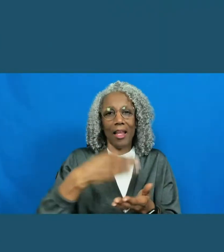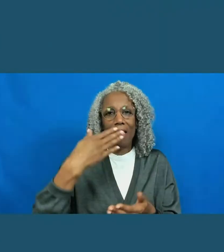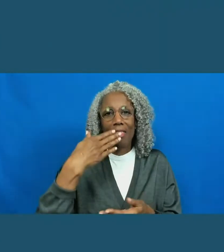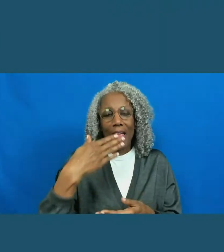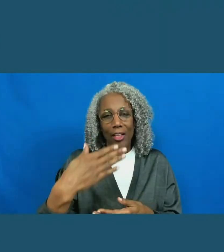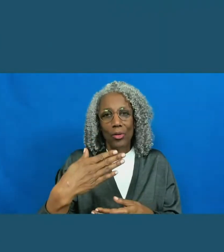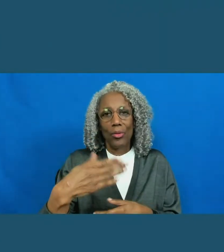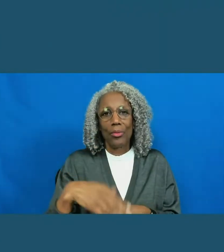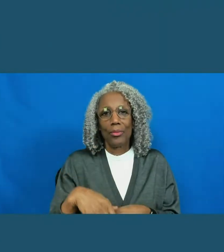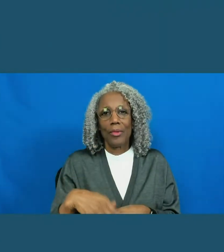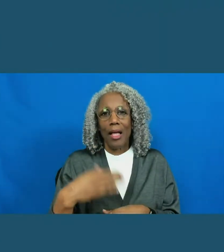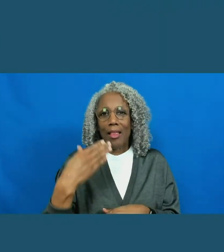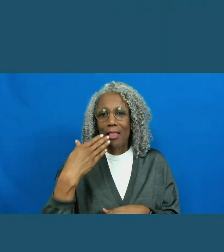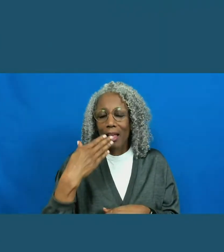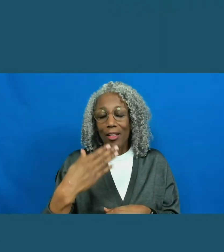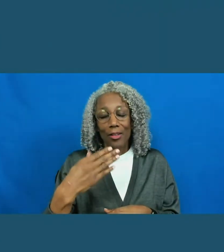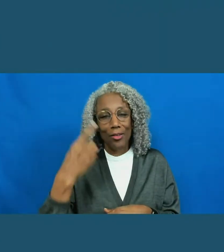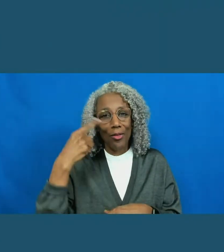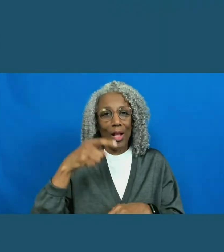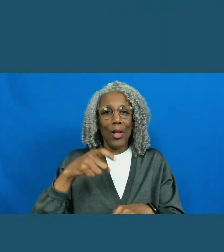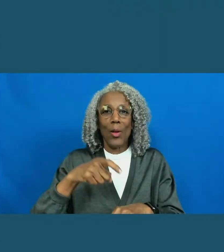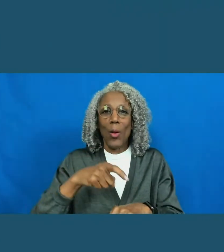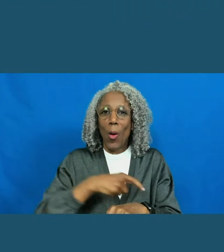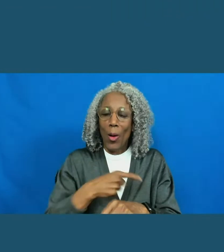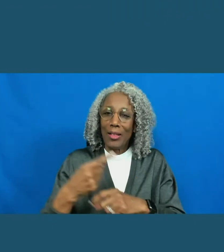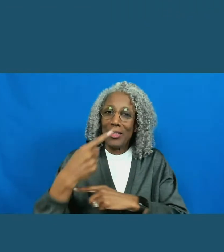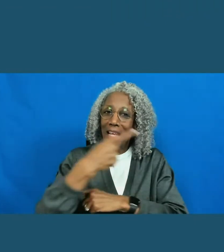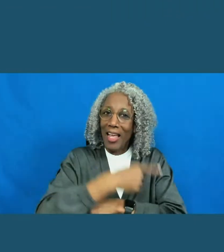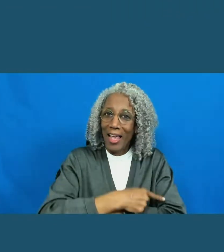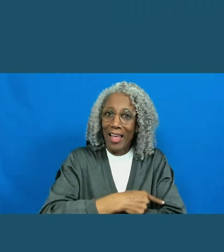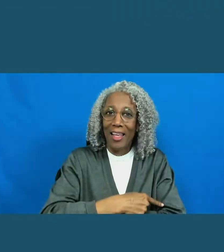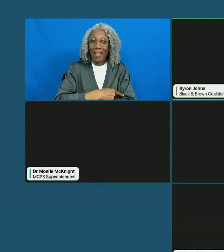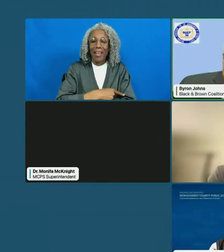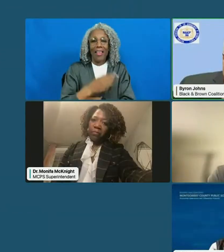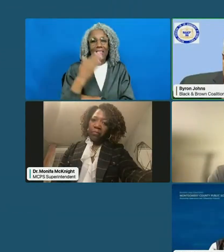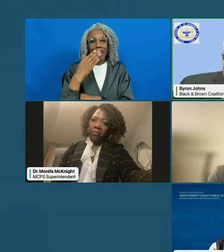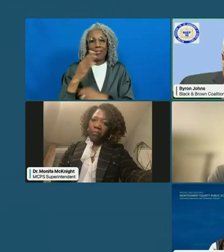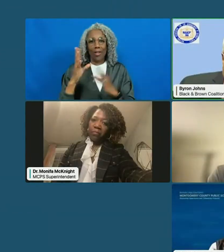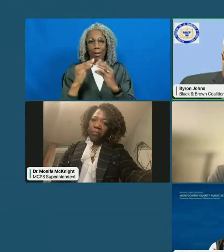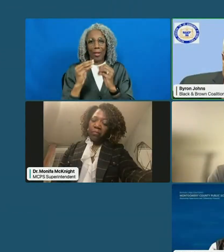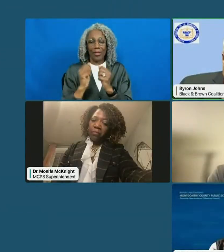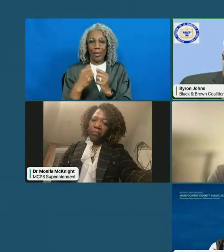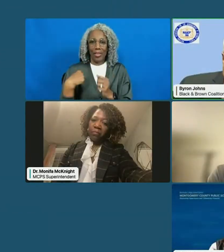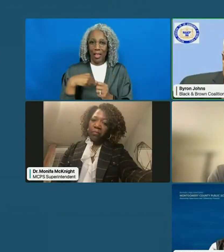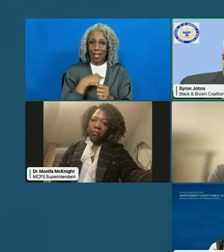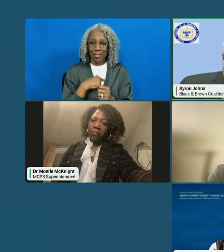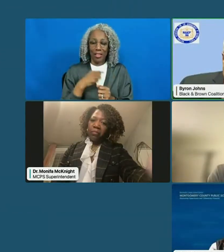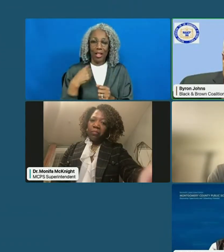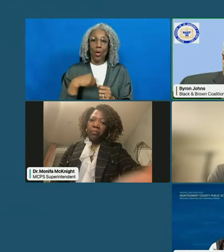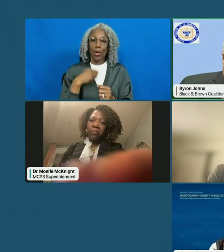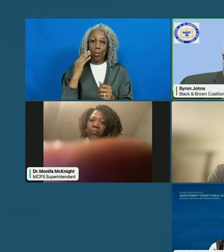continuing conversation again.